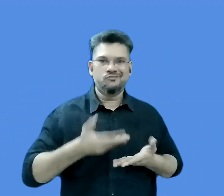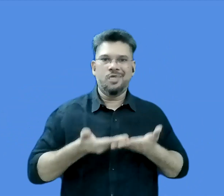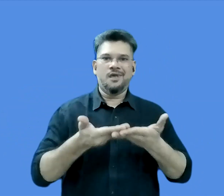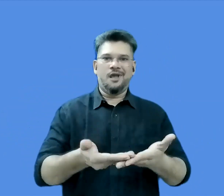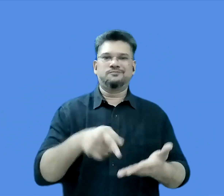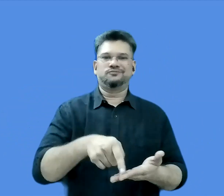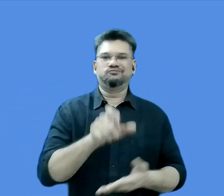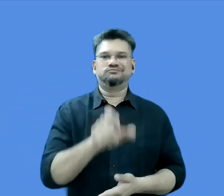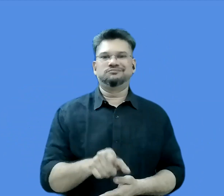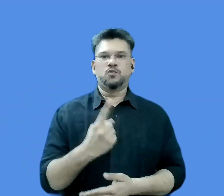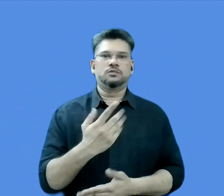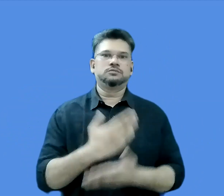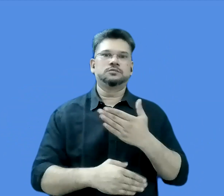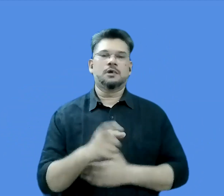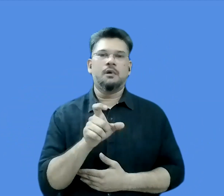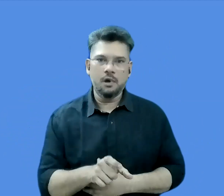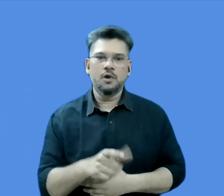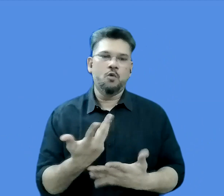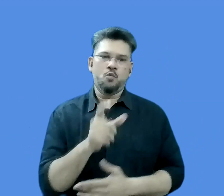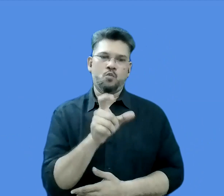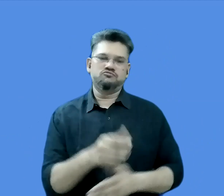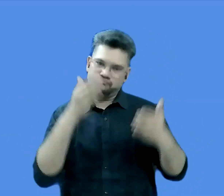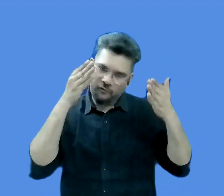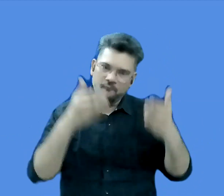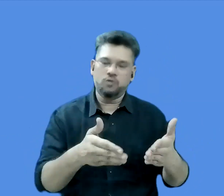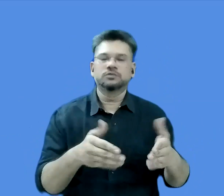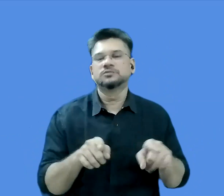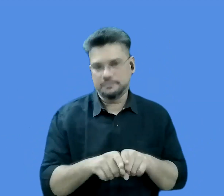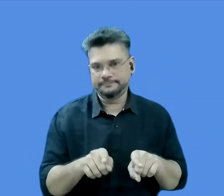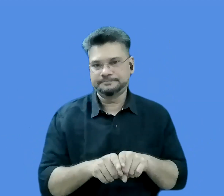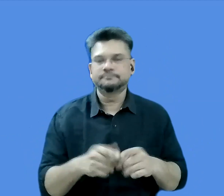work around the person themselves, which is, again, linked to